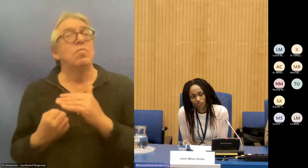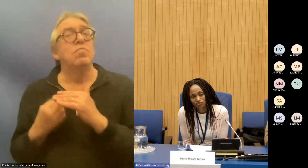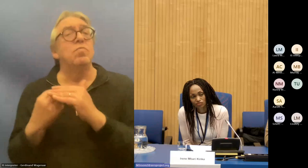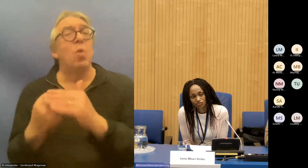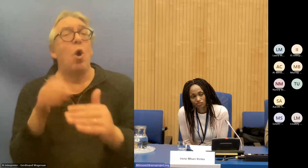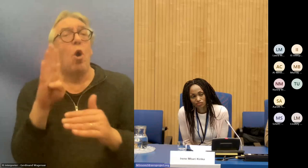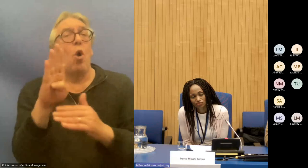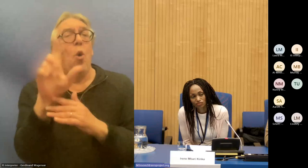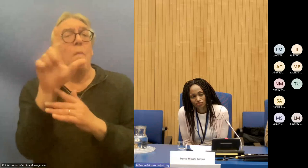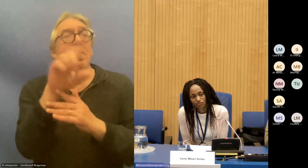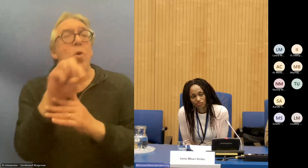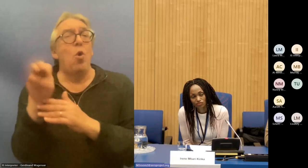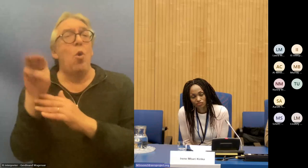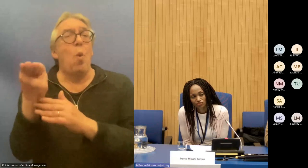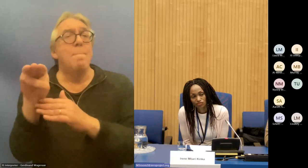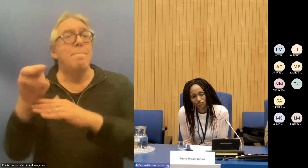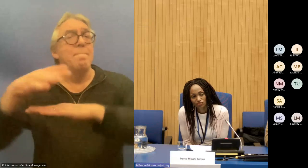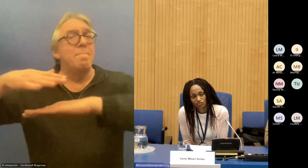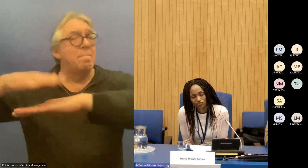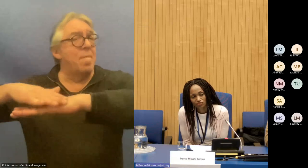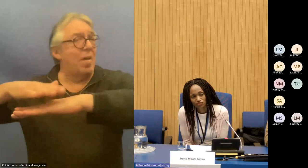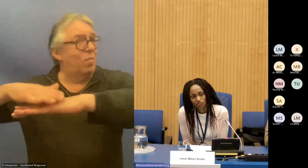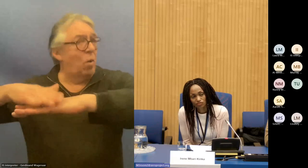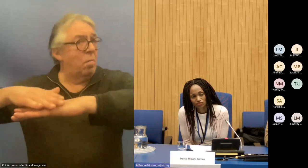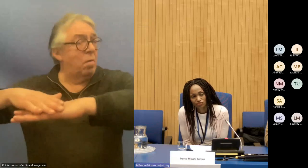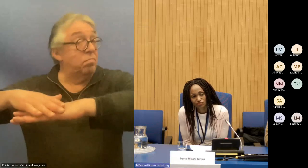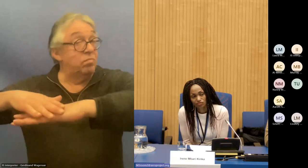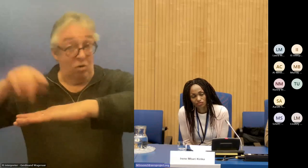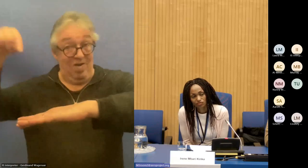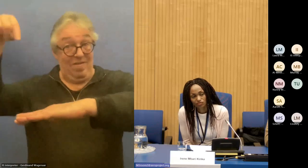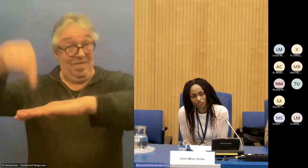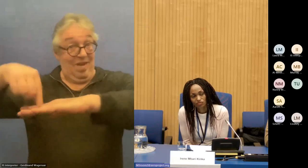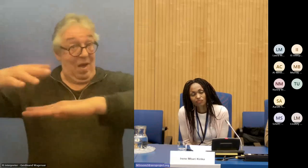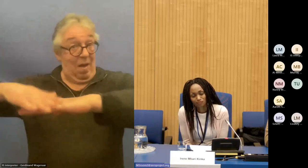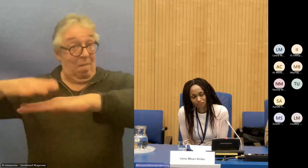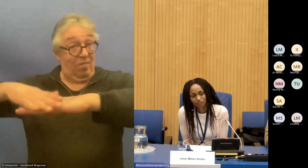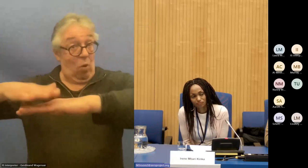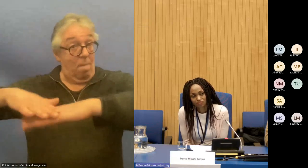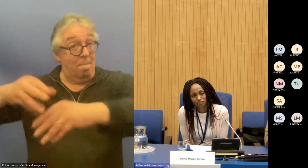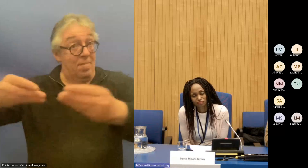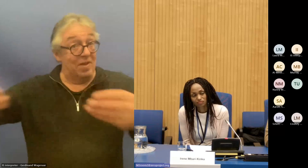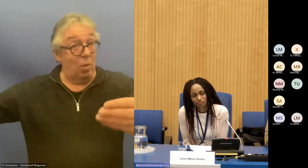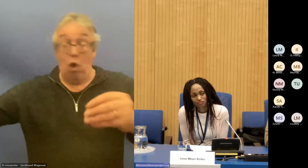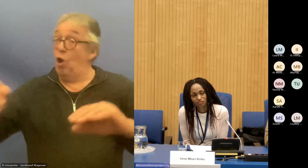accessible, so any materials developed in that platform should be accessible for braille readers.